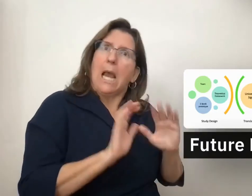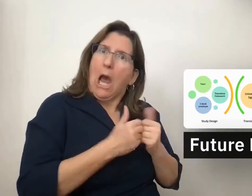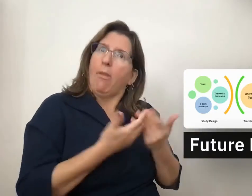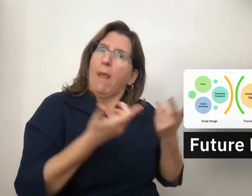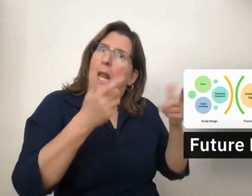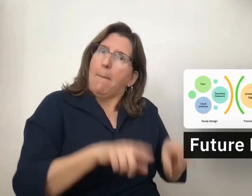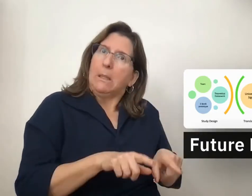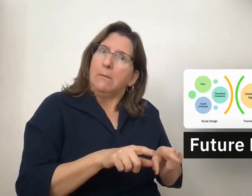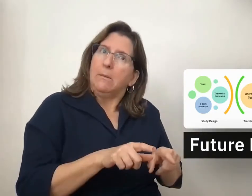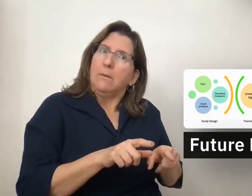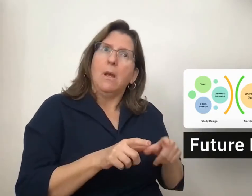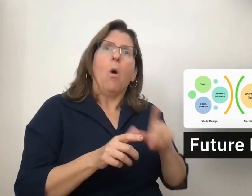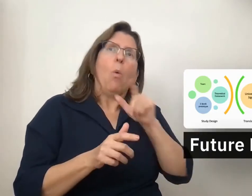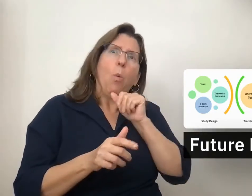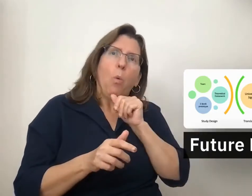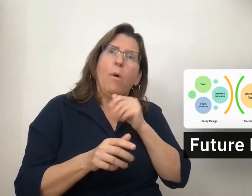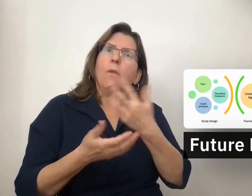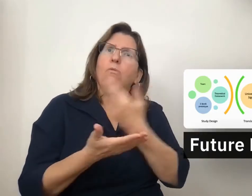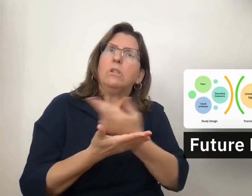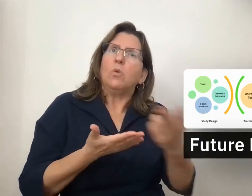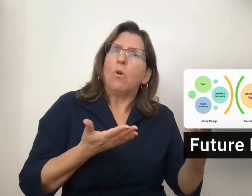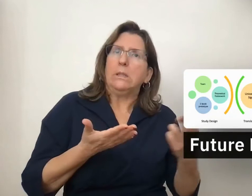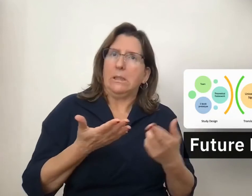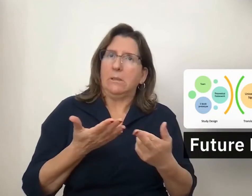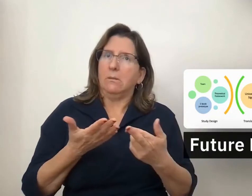Into the native sign language of the target country.